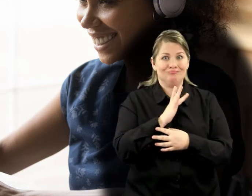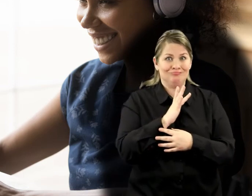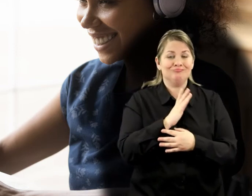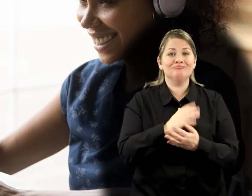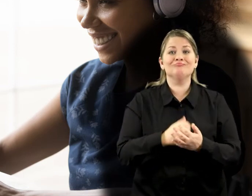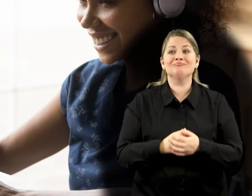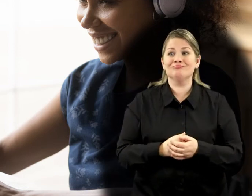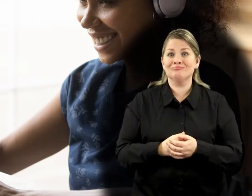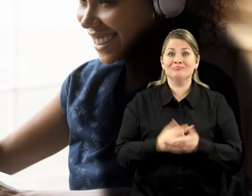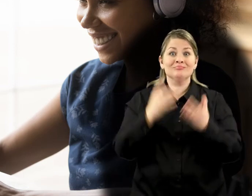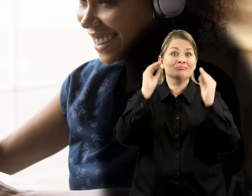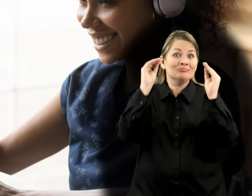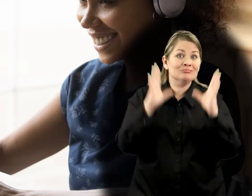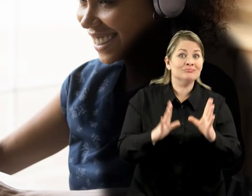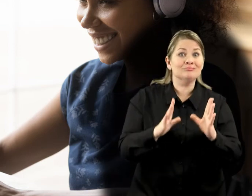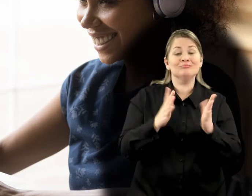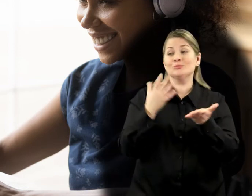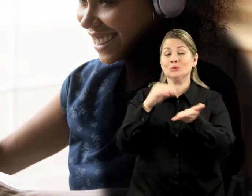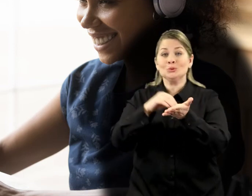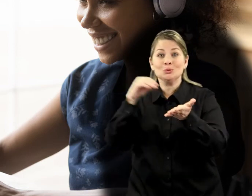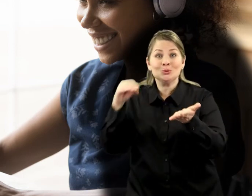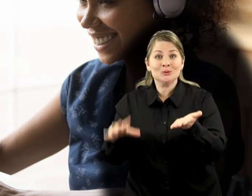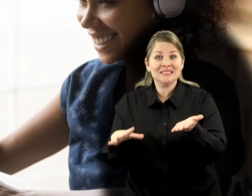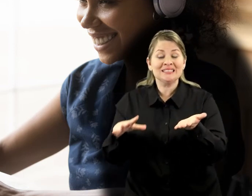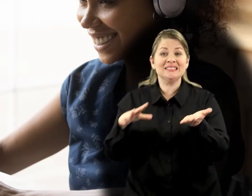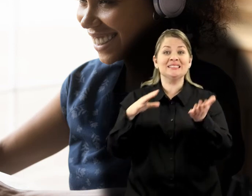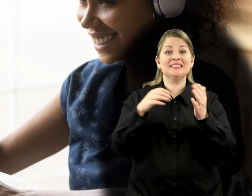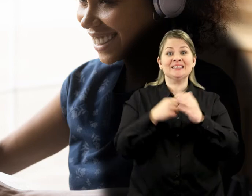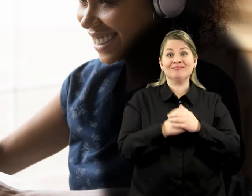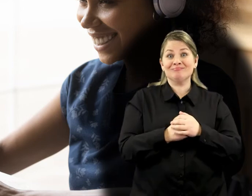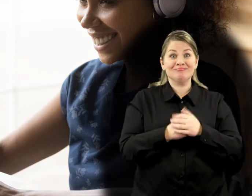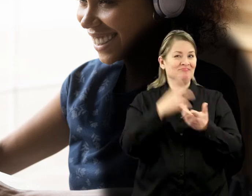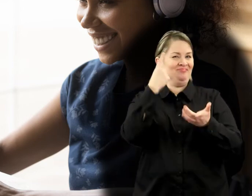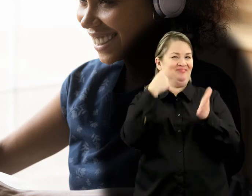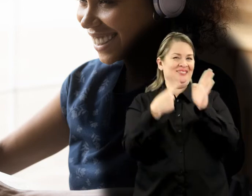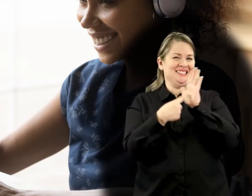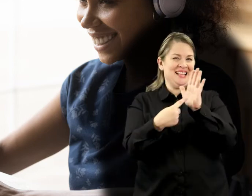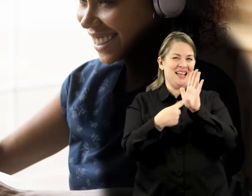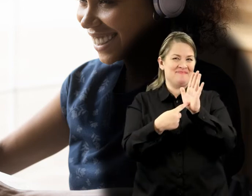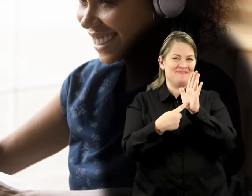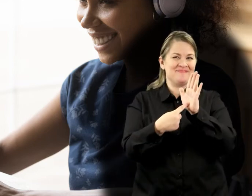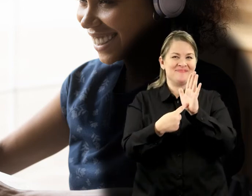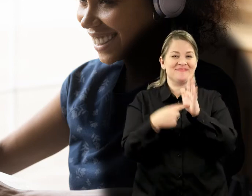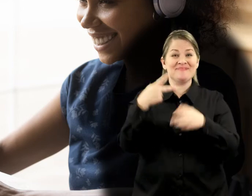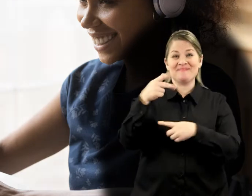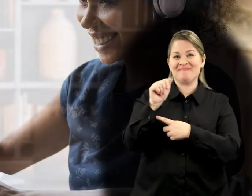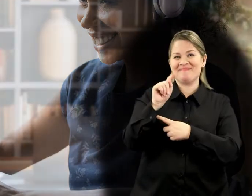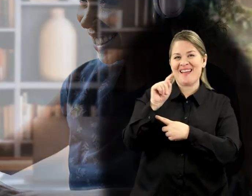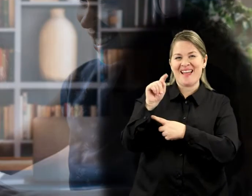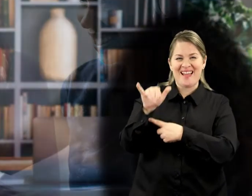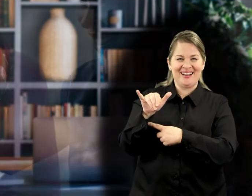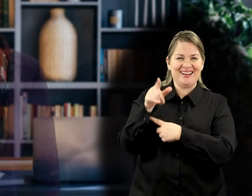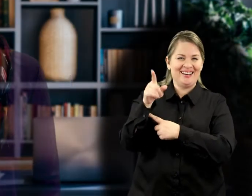communication access for customers who are deaf, employees, colleagues and, in this case, students.